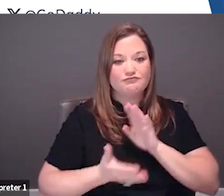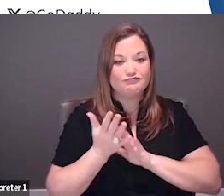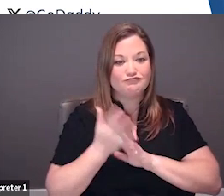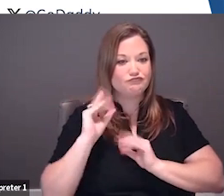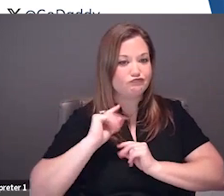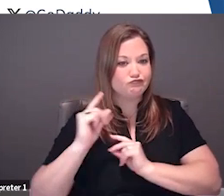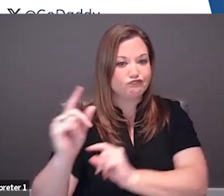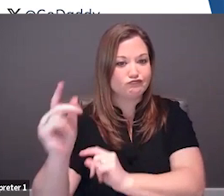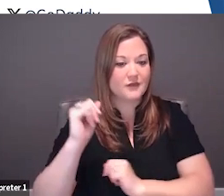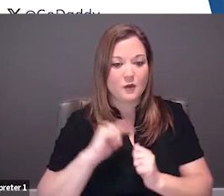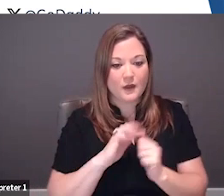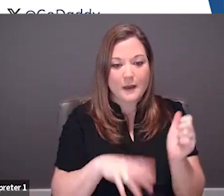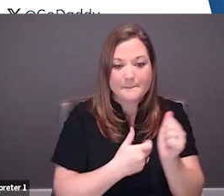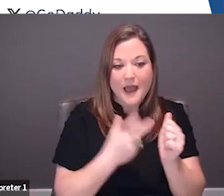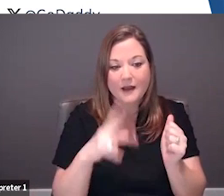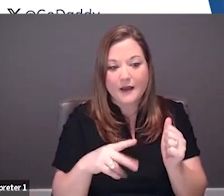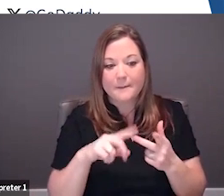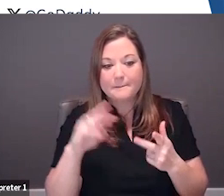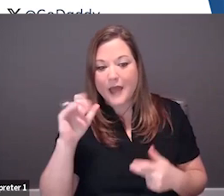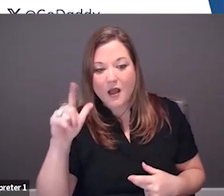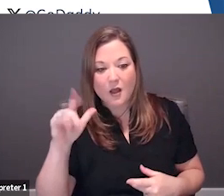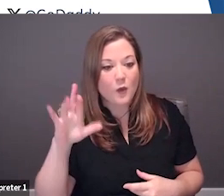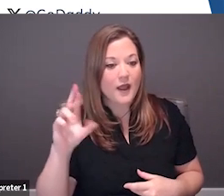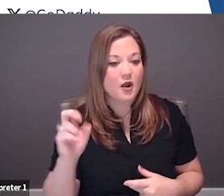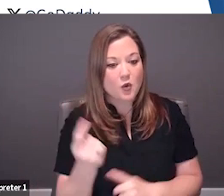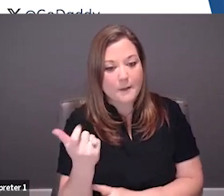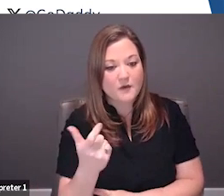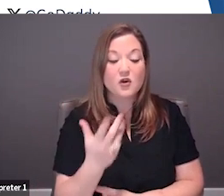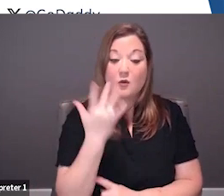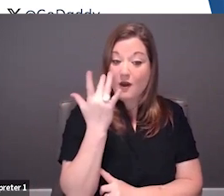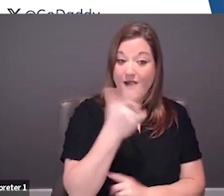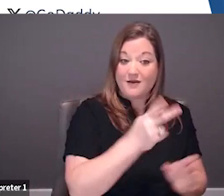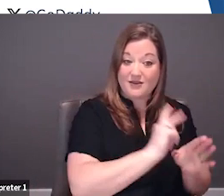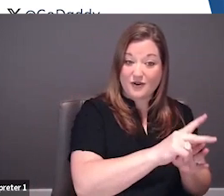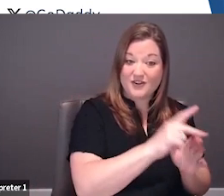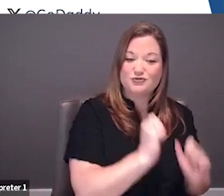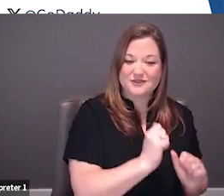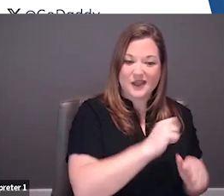updates, and malware removal so that our pros can spend less time on monotonous maintenance,